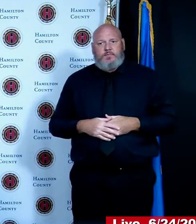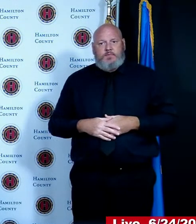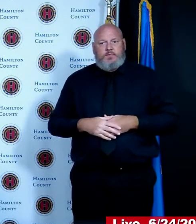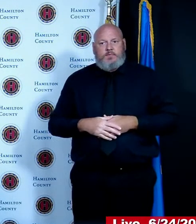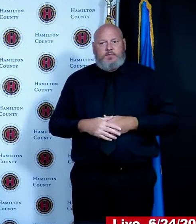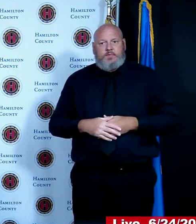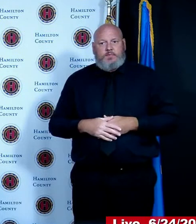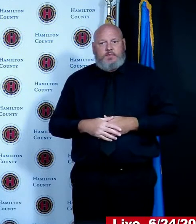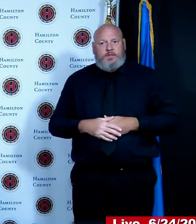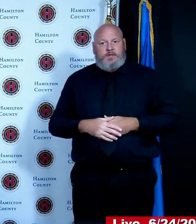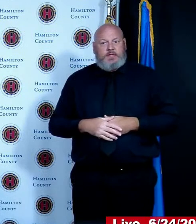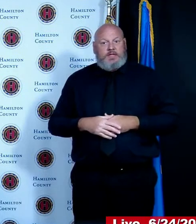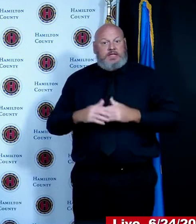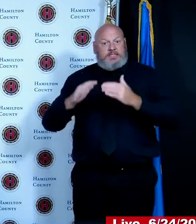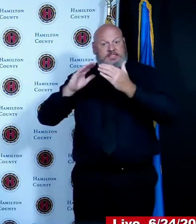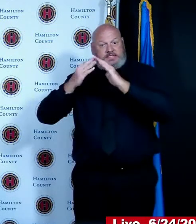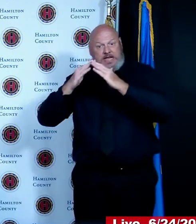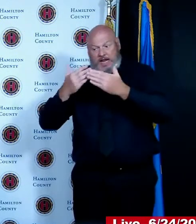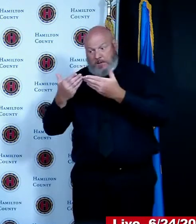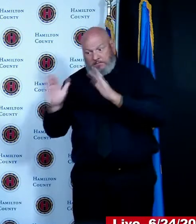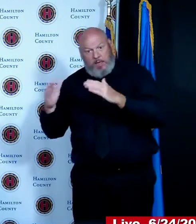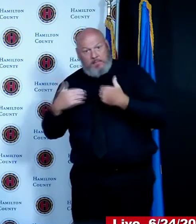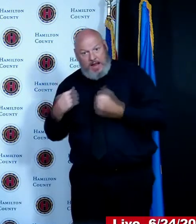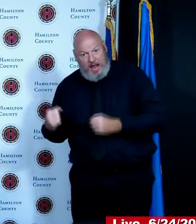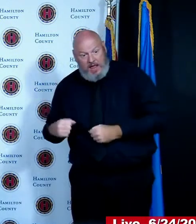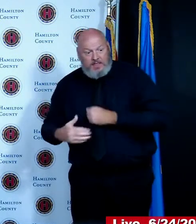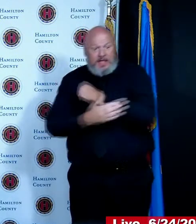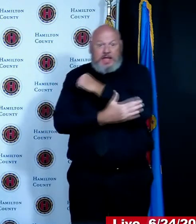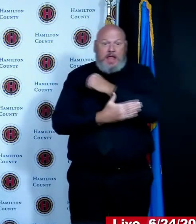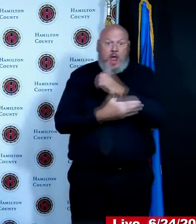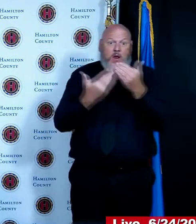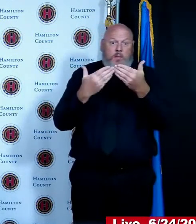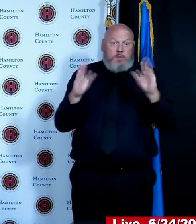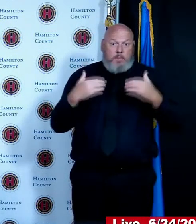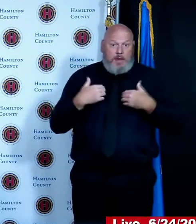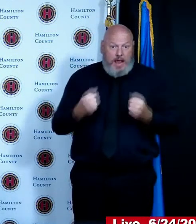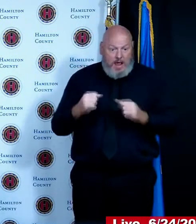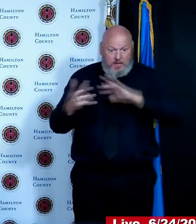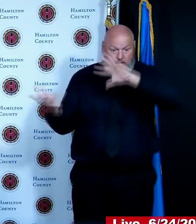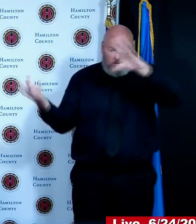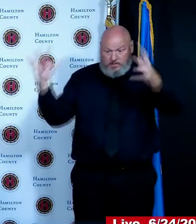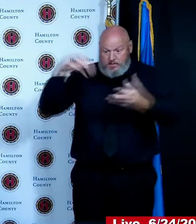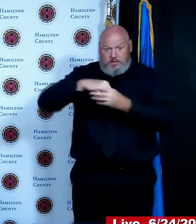sites open in these zip codes working with the Ohio National Guard to set up